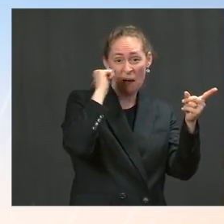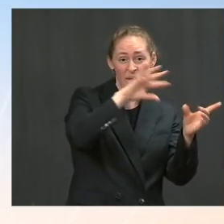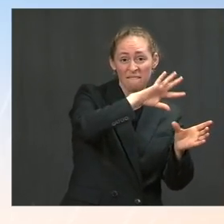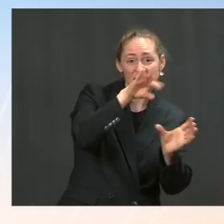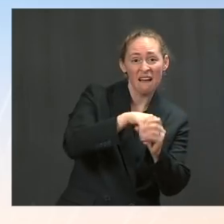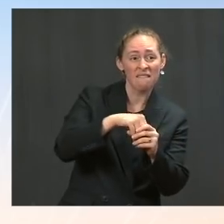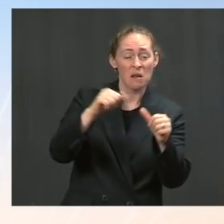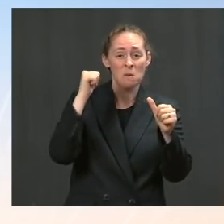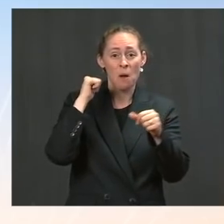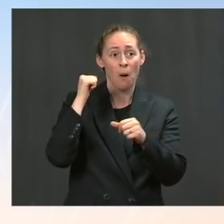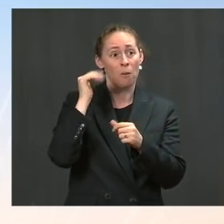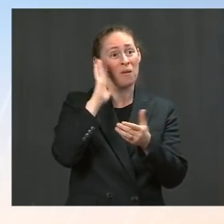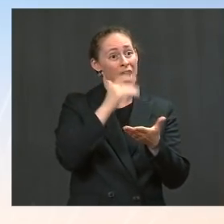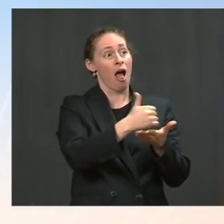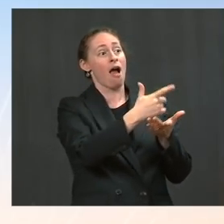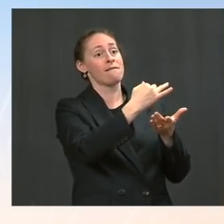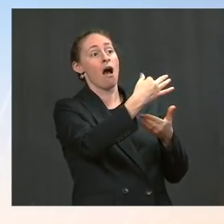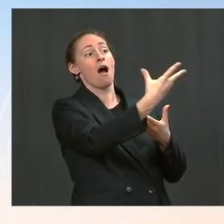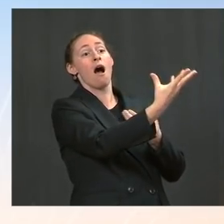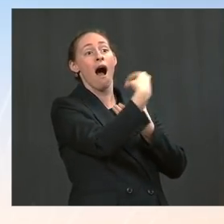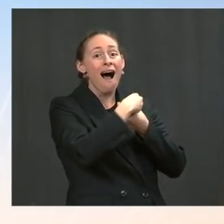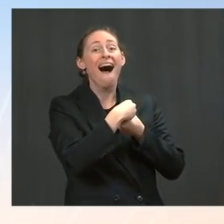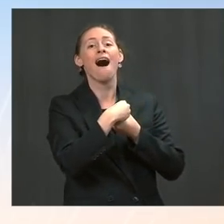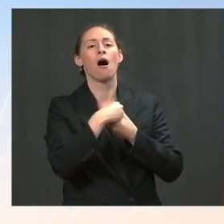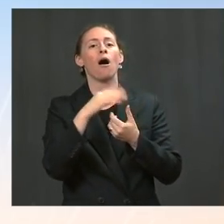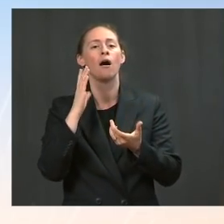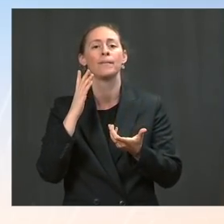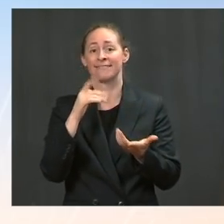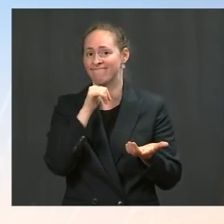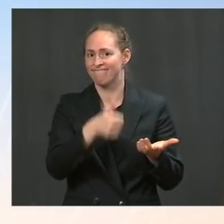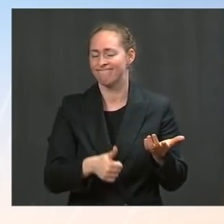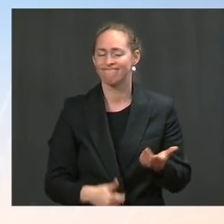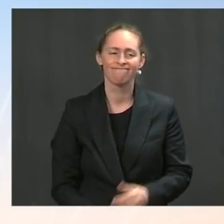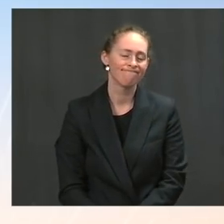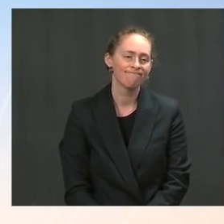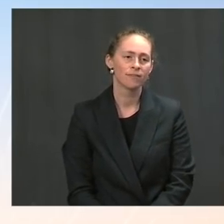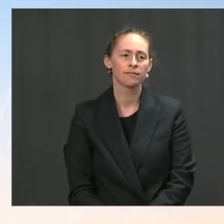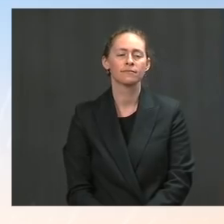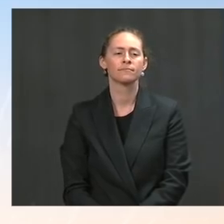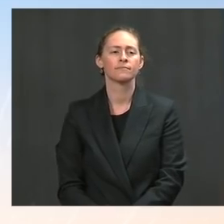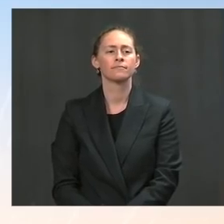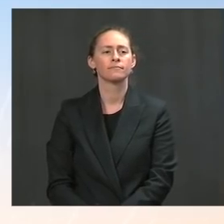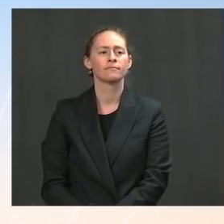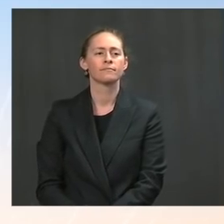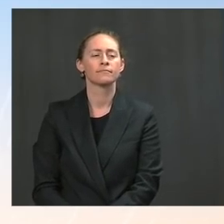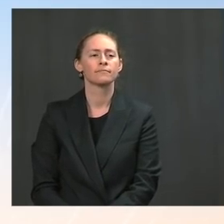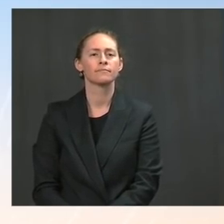The Press: And then speaking of misinformation and the announcement from yesterday: For how long has the administration been spying